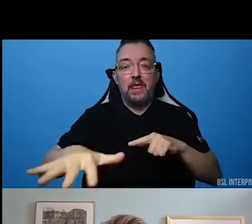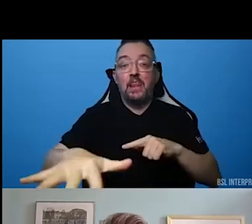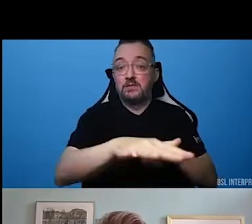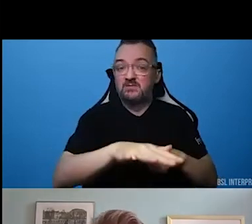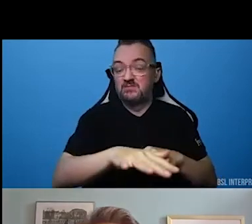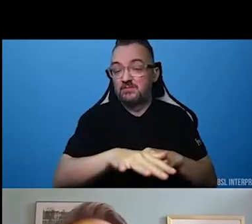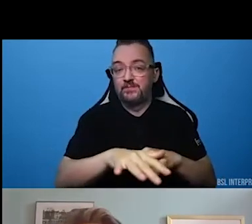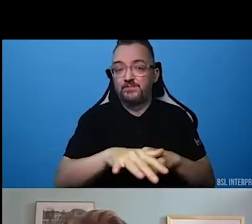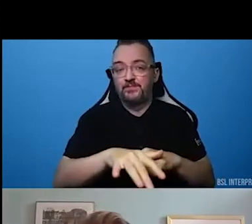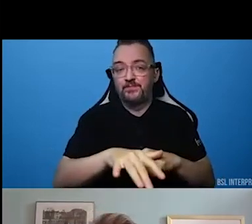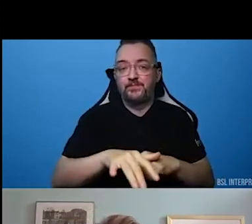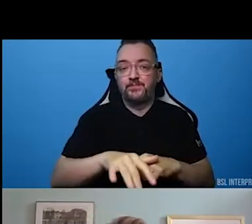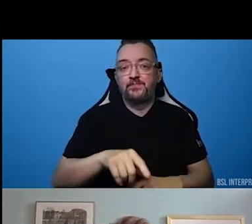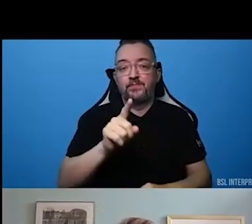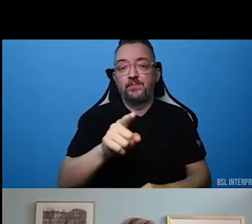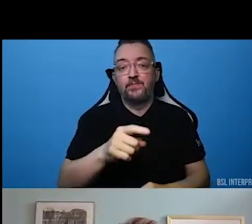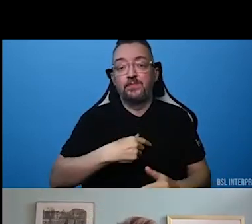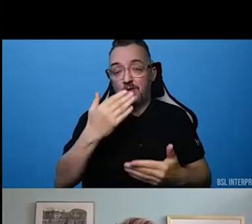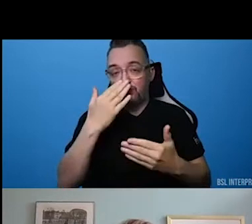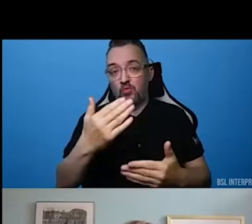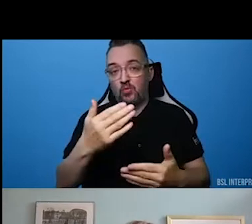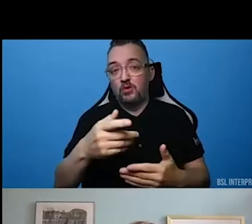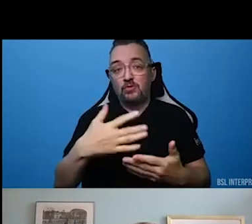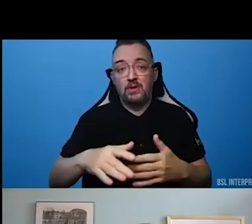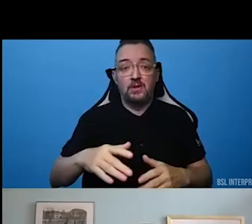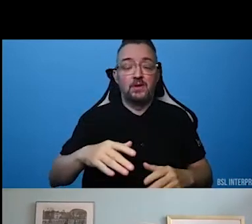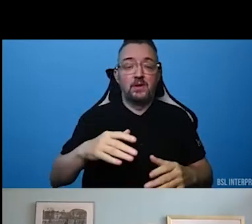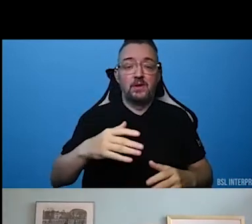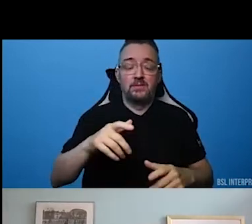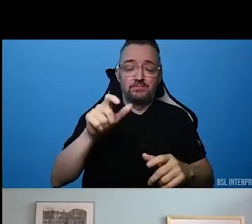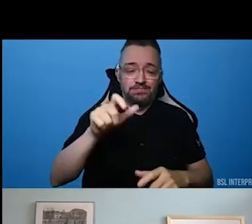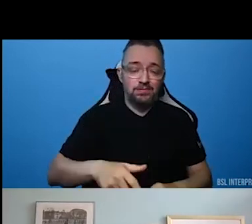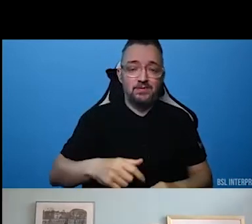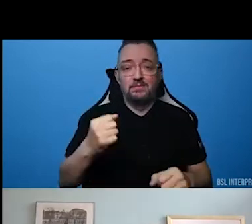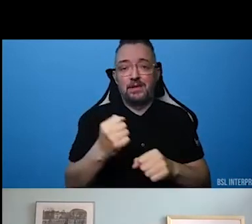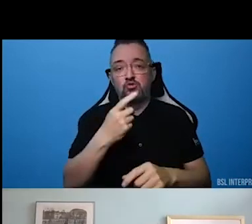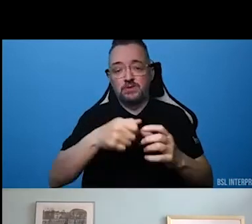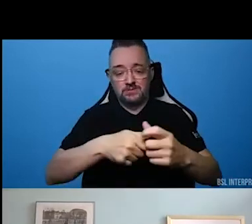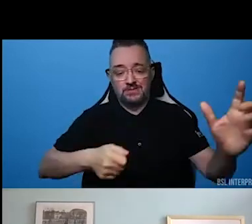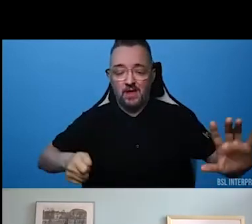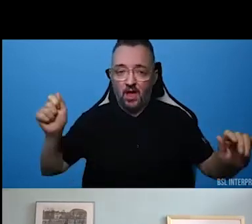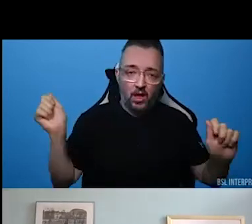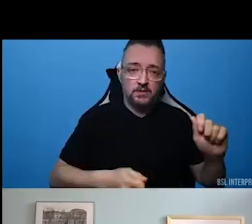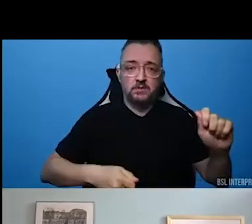This was just to emphasize back-breaking manual labor using machetes to cut the cane